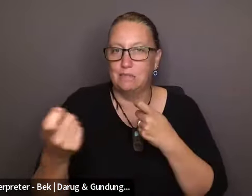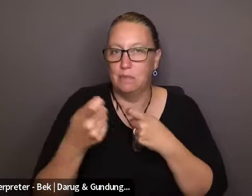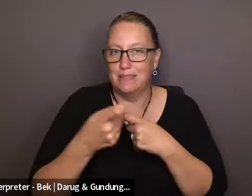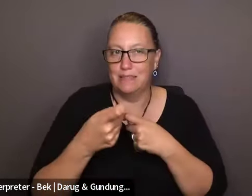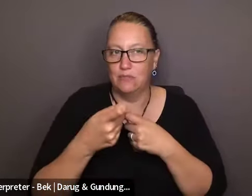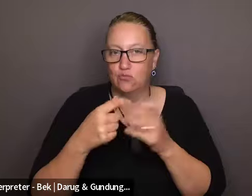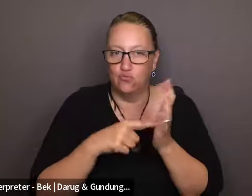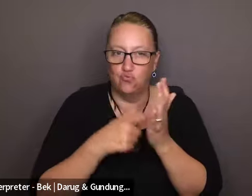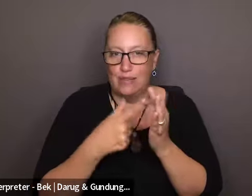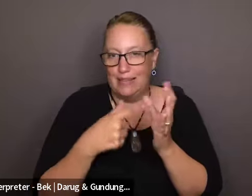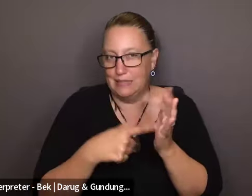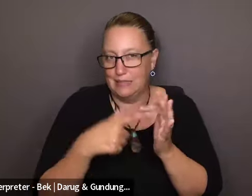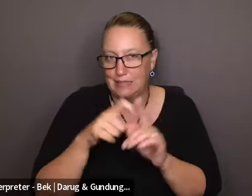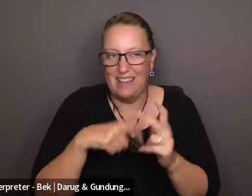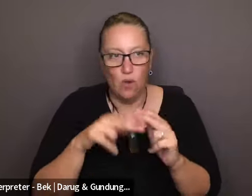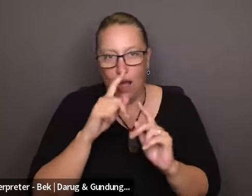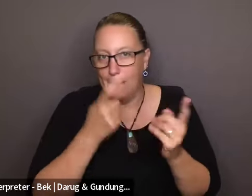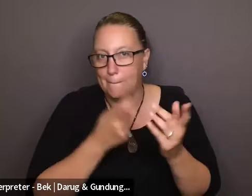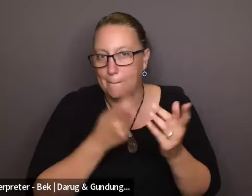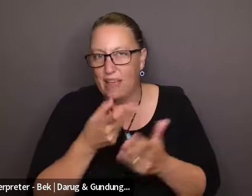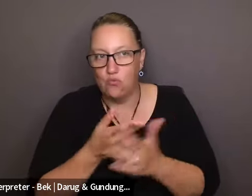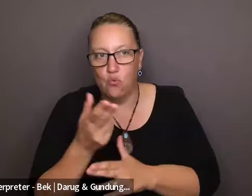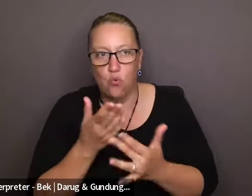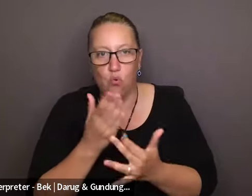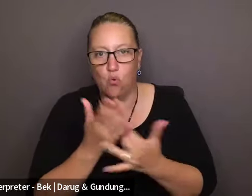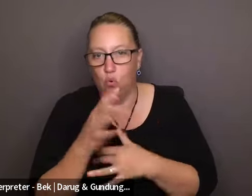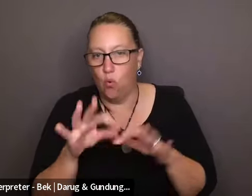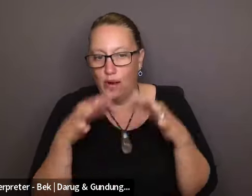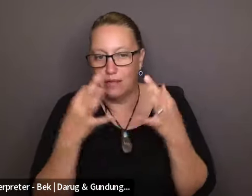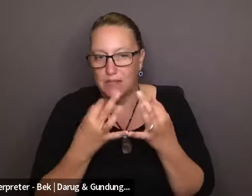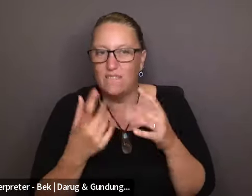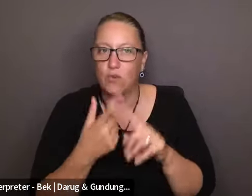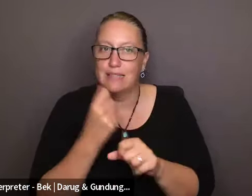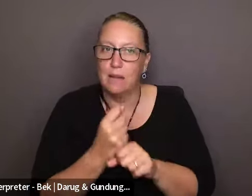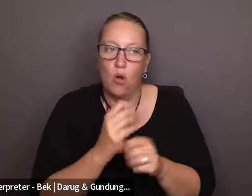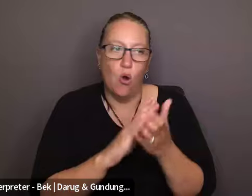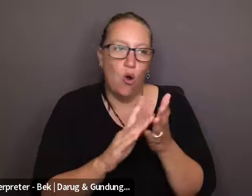Fatima has put in the chat. Could you clarify how NDRP would like research team members time to be treated